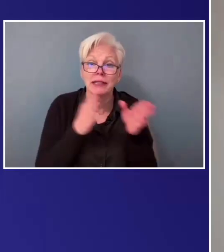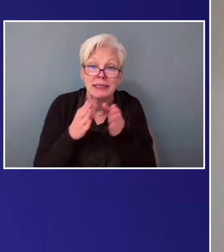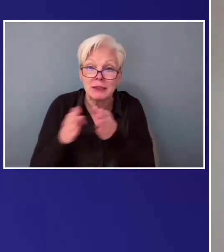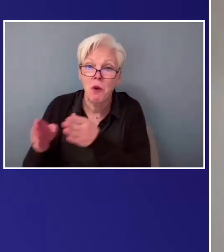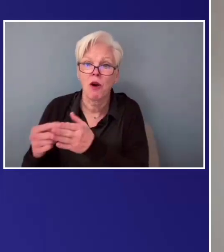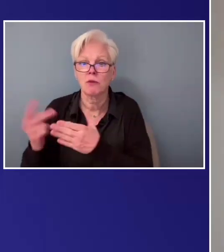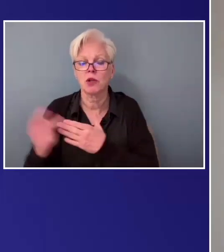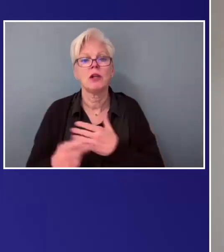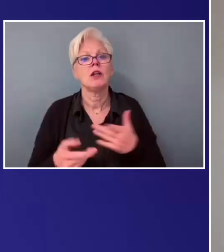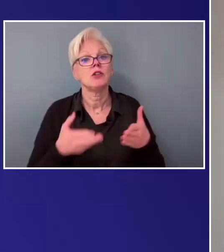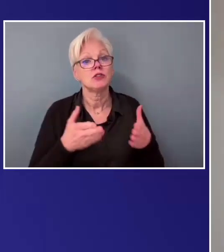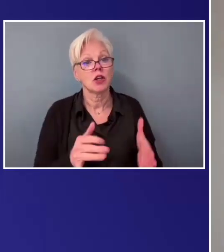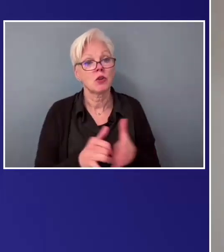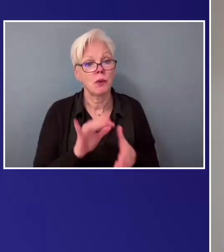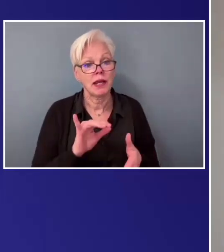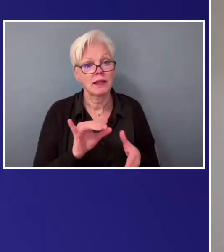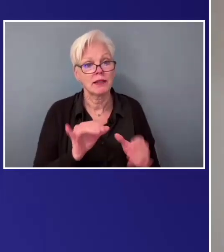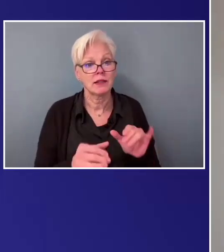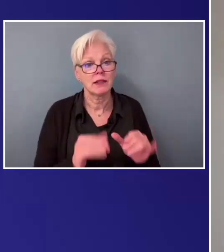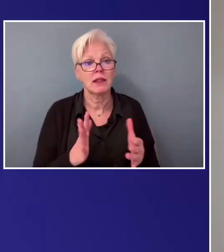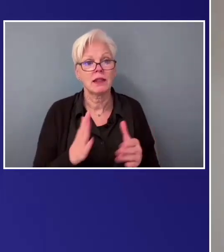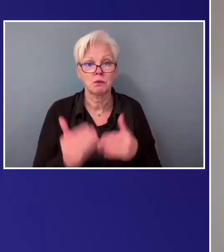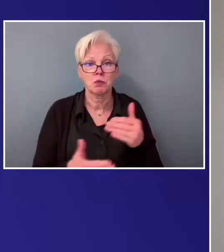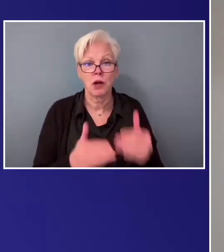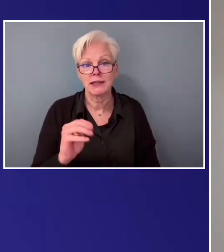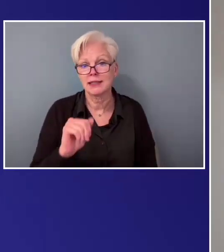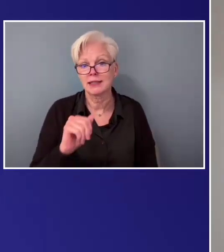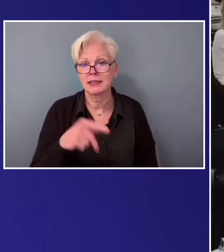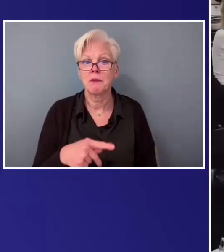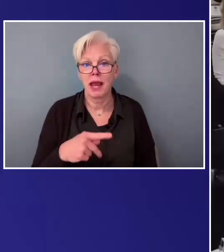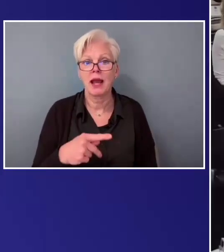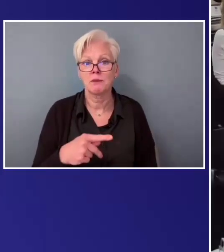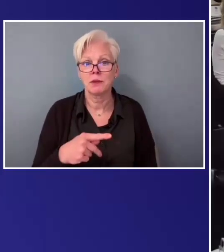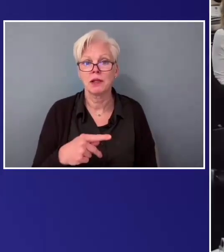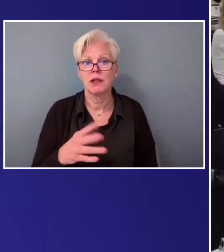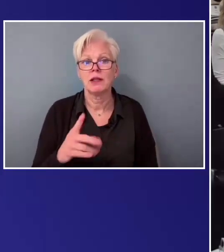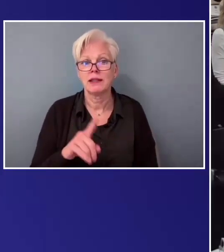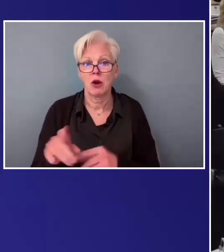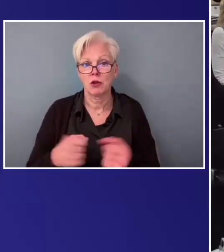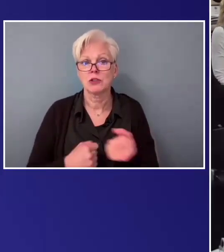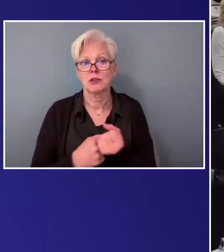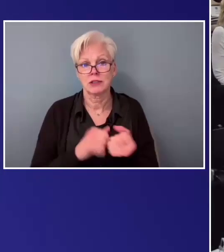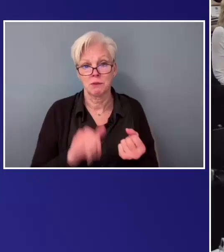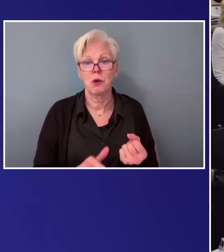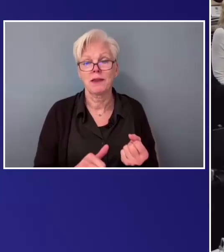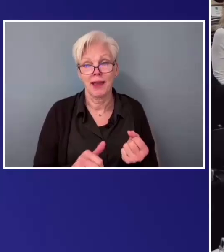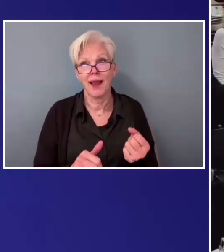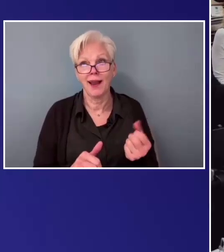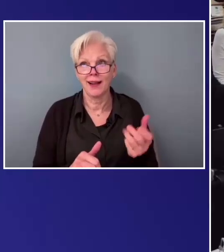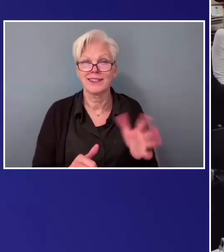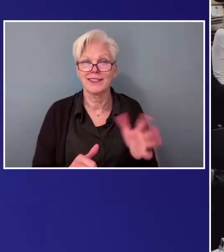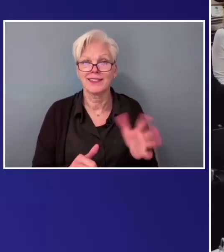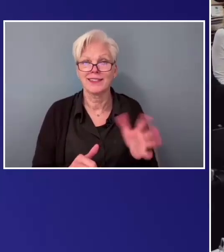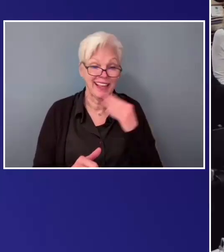is -- or the process map, which also support that, thank you, is those programs would not